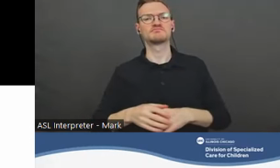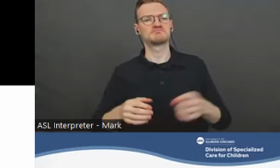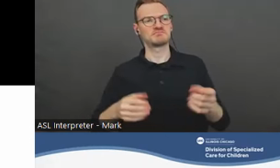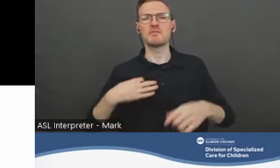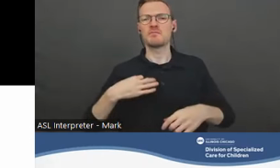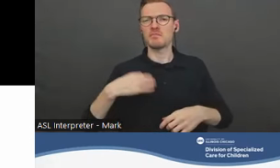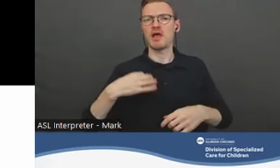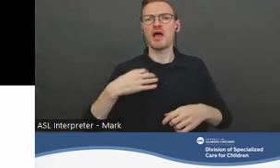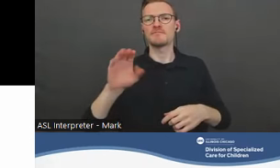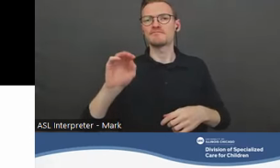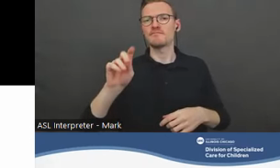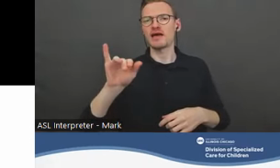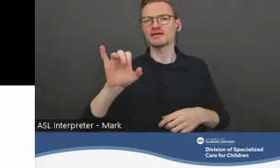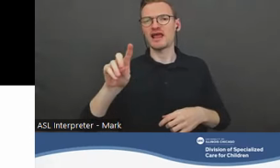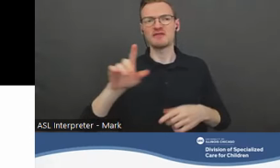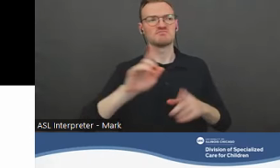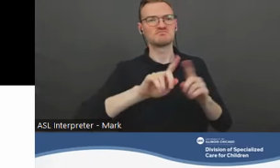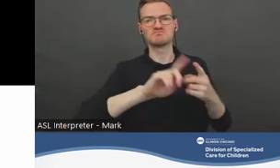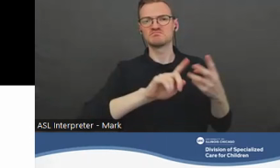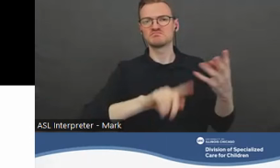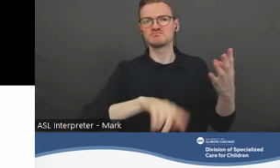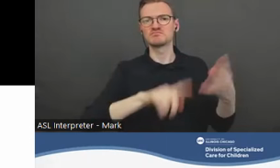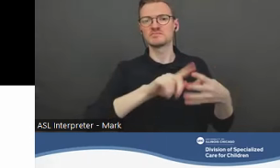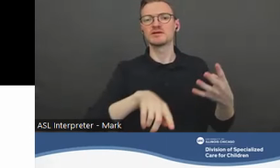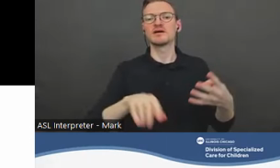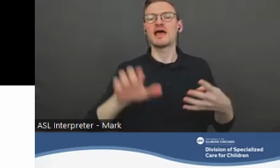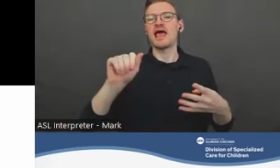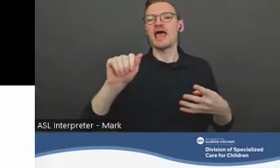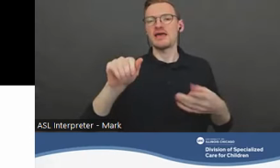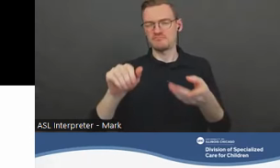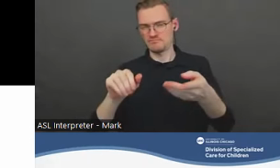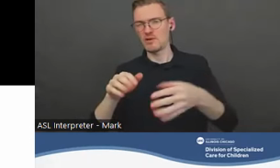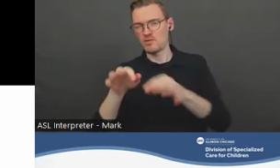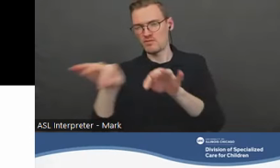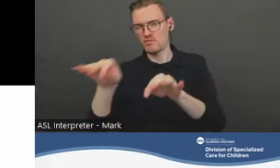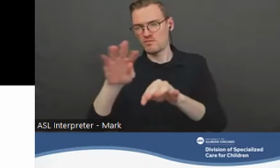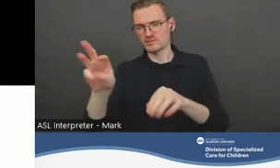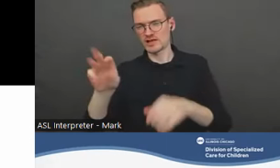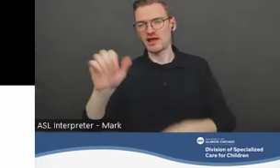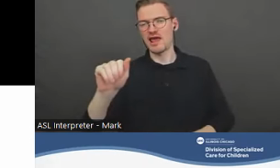you can go online to abe.illinois.gov, you can call the customer helpline at